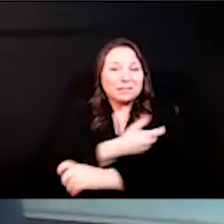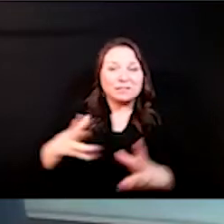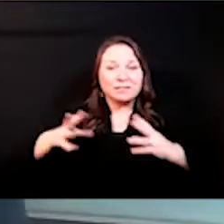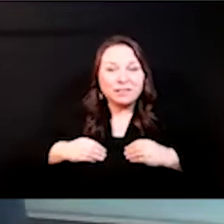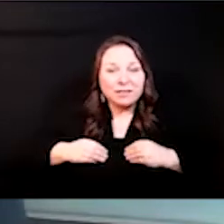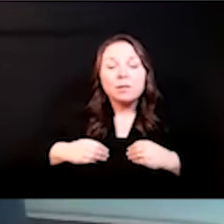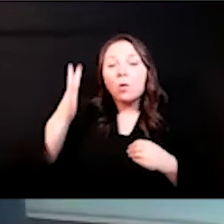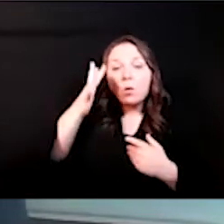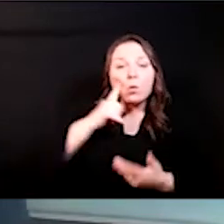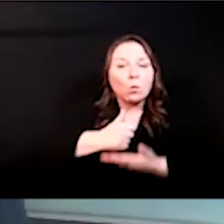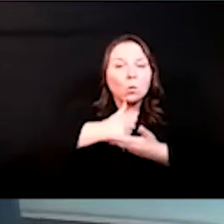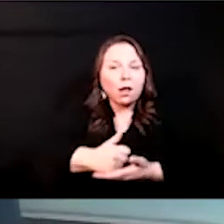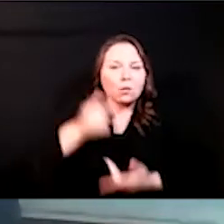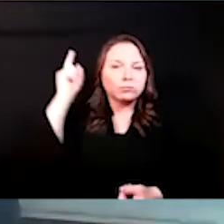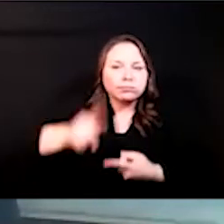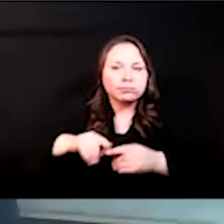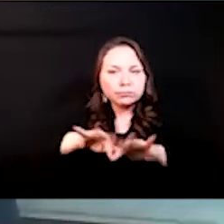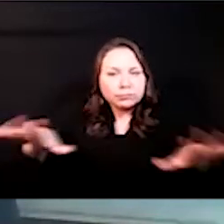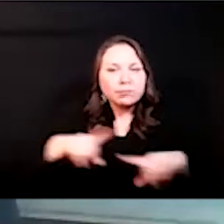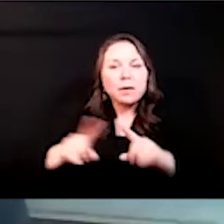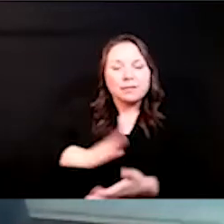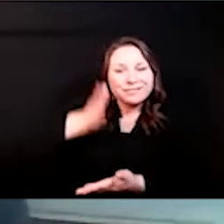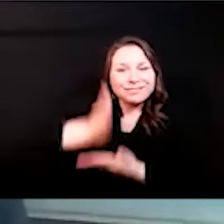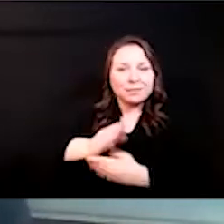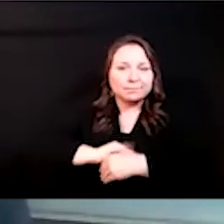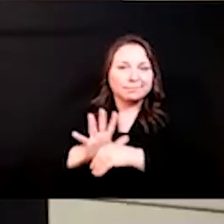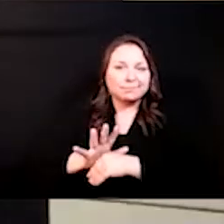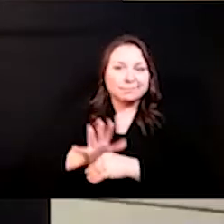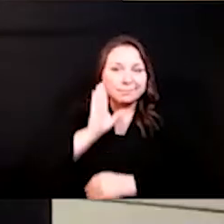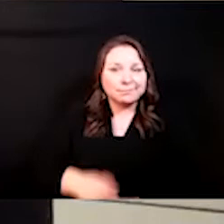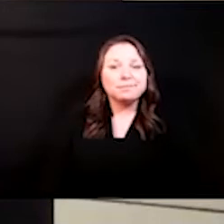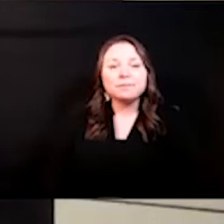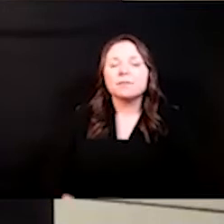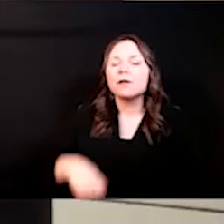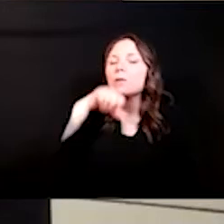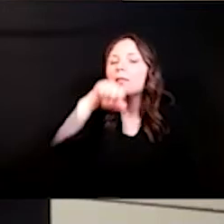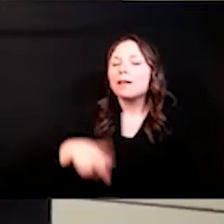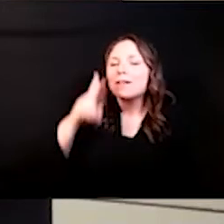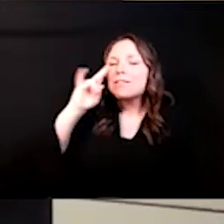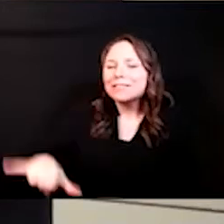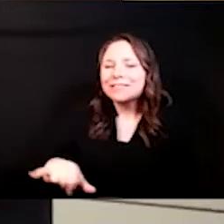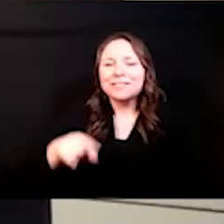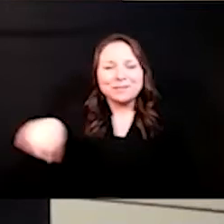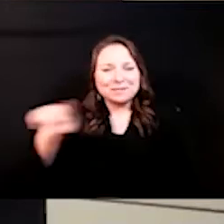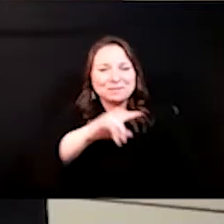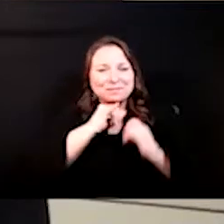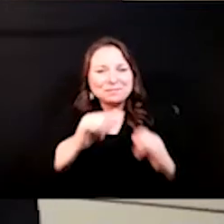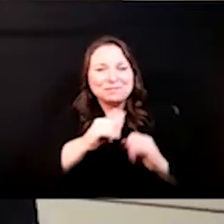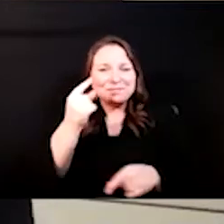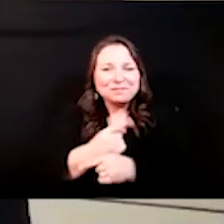POPULATION TO BE VACCINATED TO NOT ONLY HELP SLOW THE SPREAD BUT HOPEFULLY TO END THE PANDEMIC. » I WOULD LOVE TO SEE THAT AS I KNOW YOU ALL WOULD AS WELL.